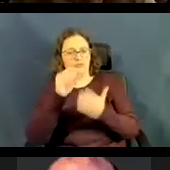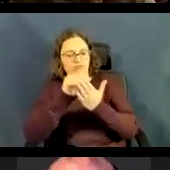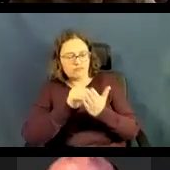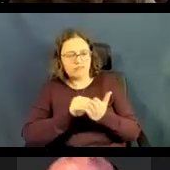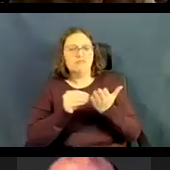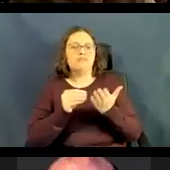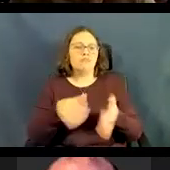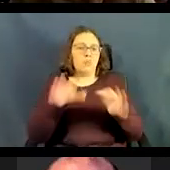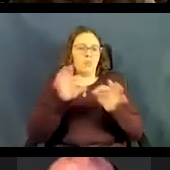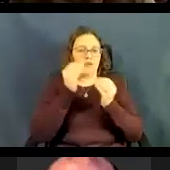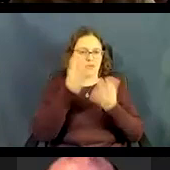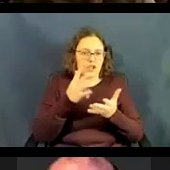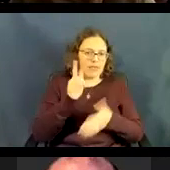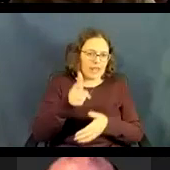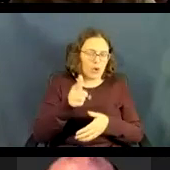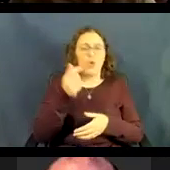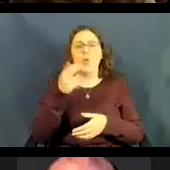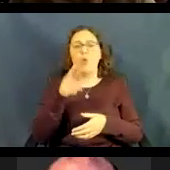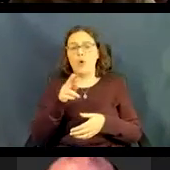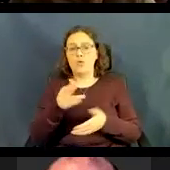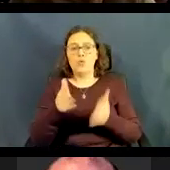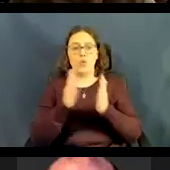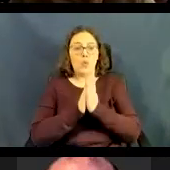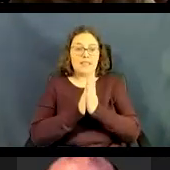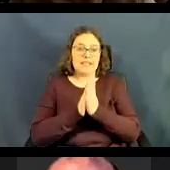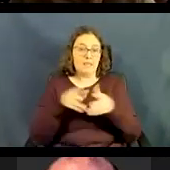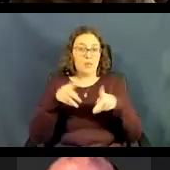This will make a copy and title the portfolio for each student.